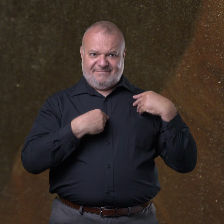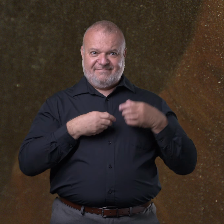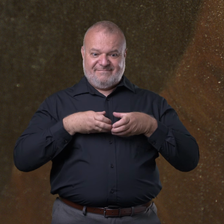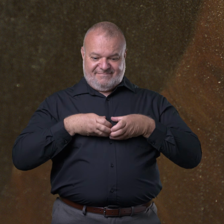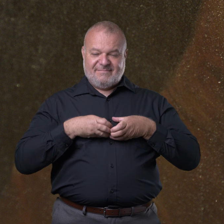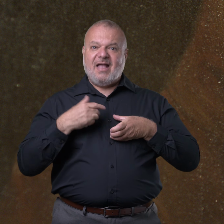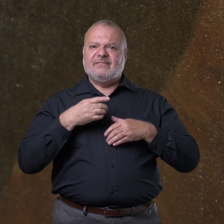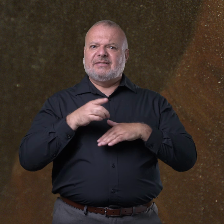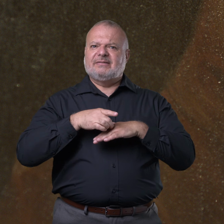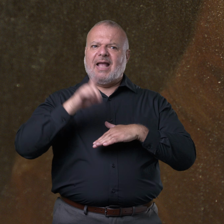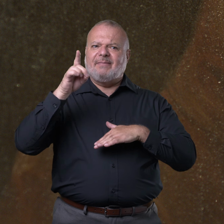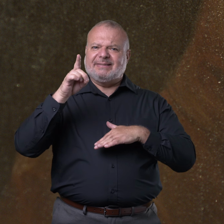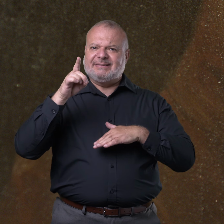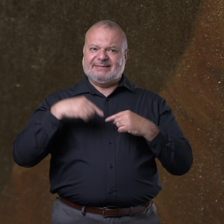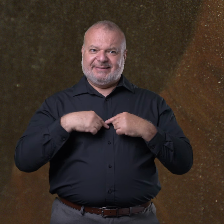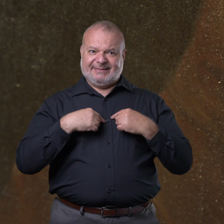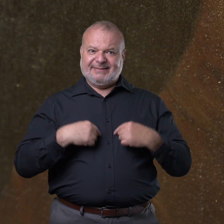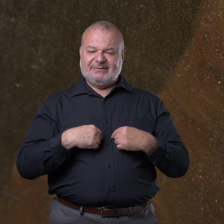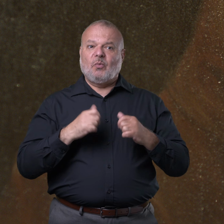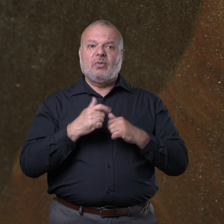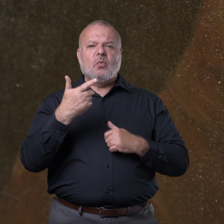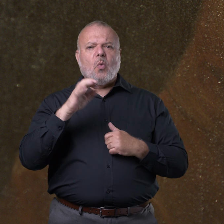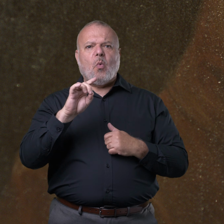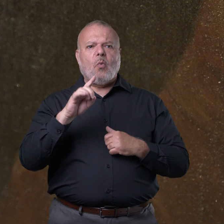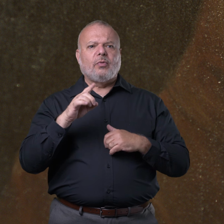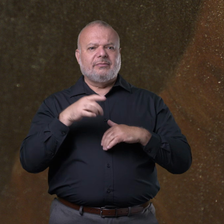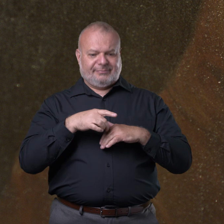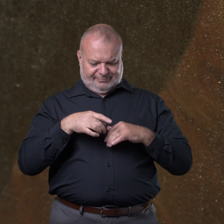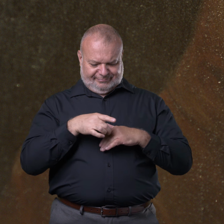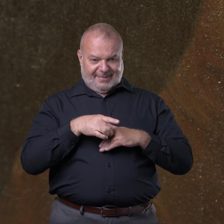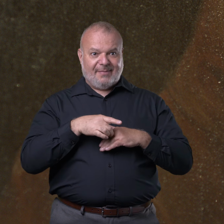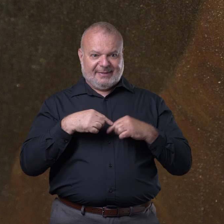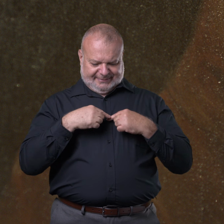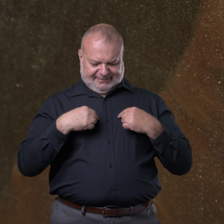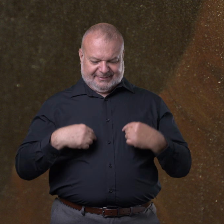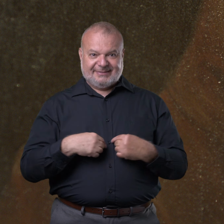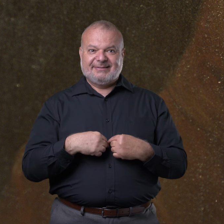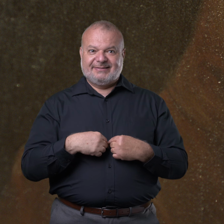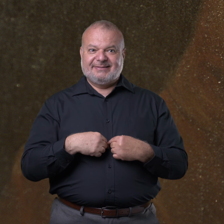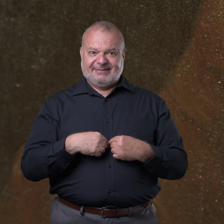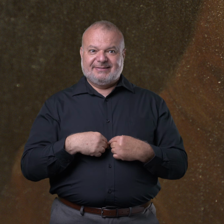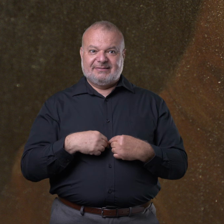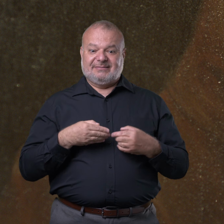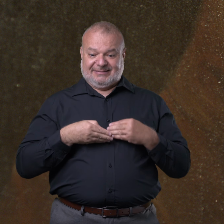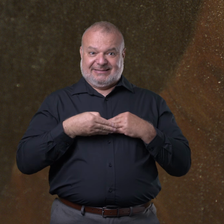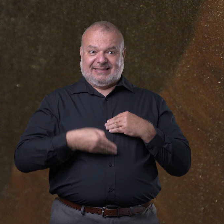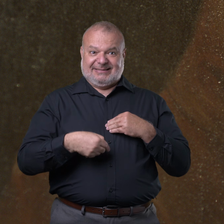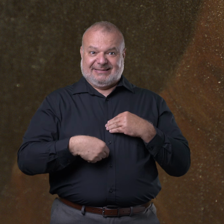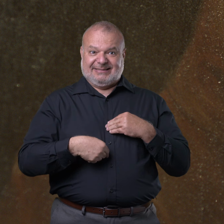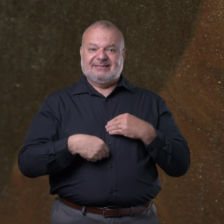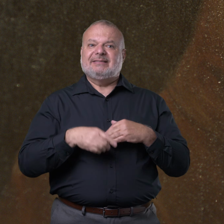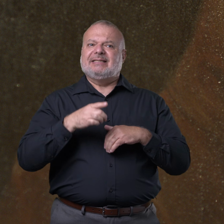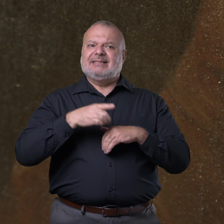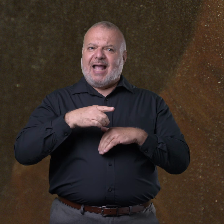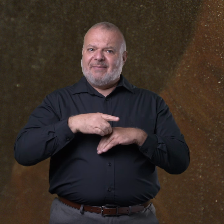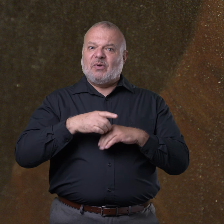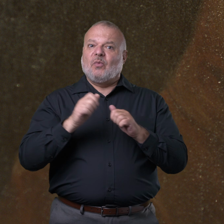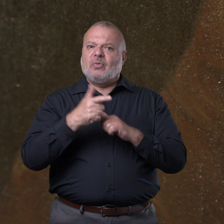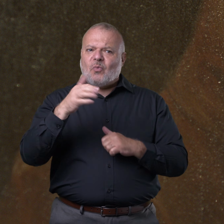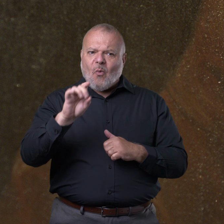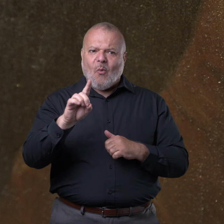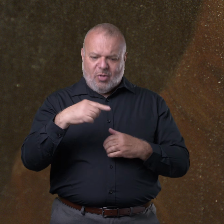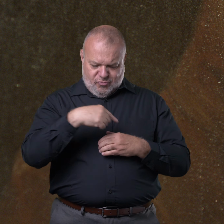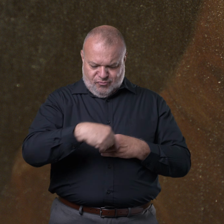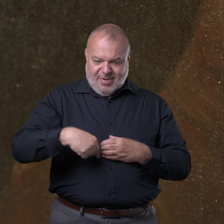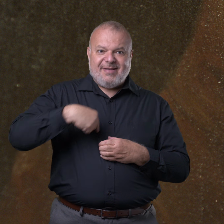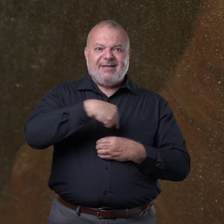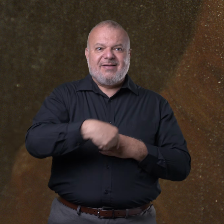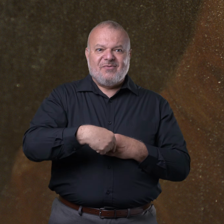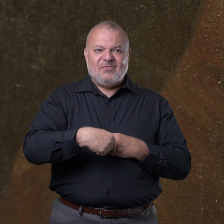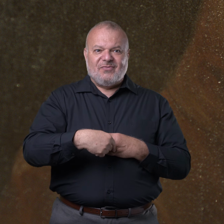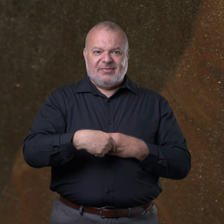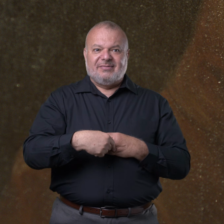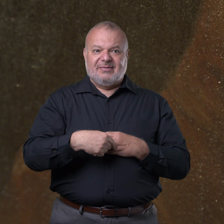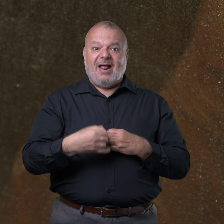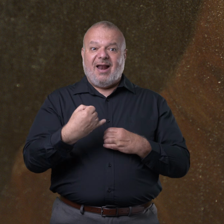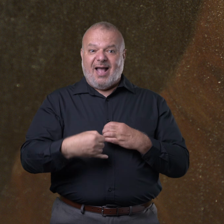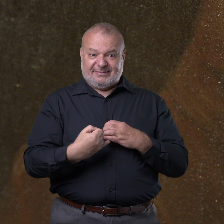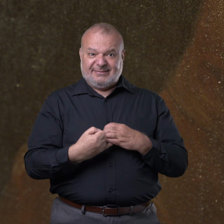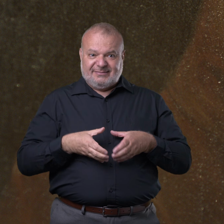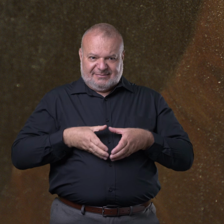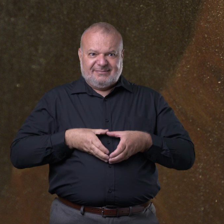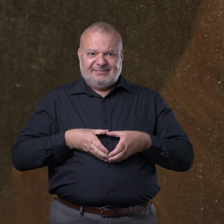The pendant is in three parts: a smaller square diamond and a golden pearl setting from which